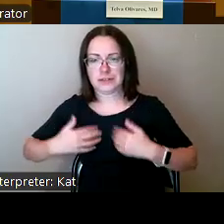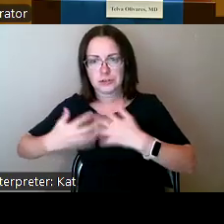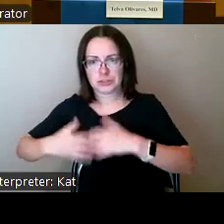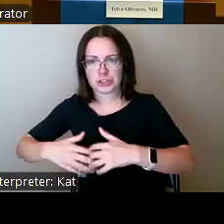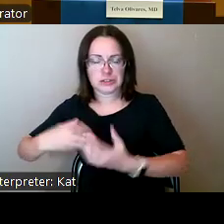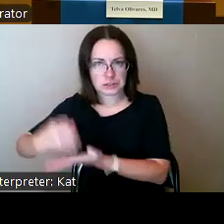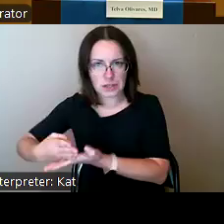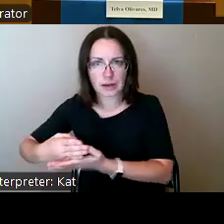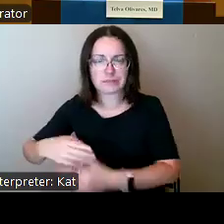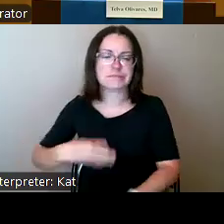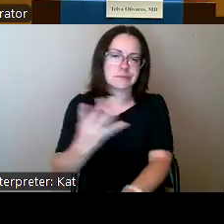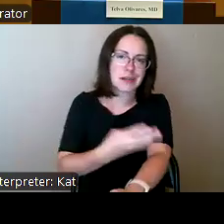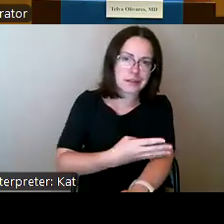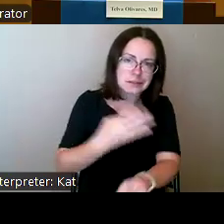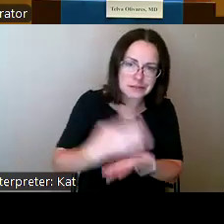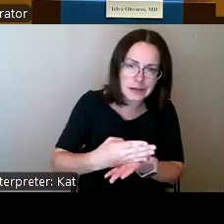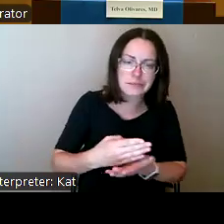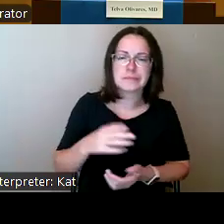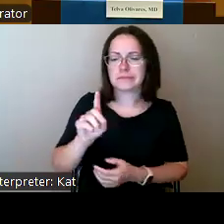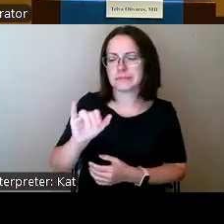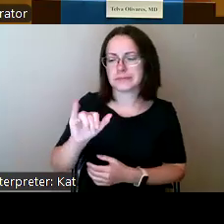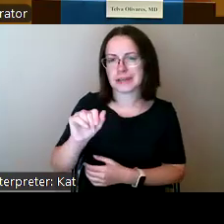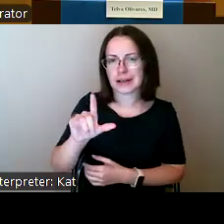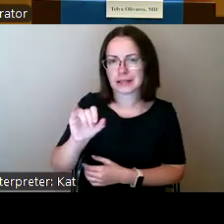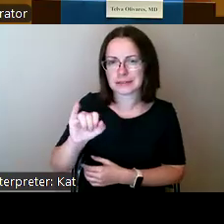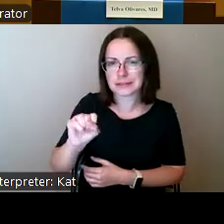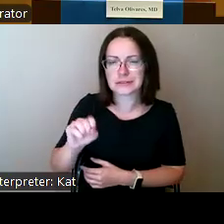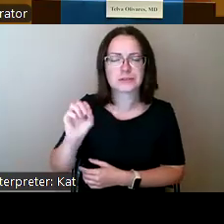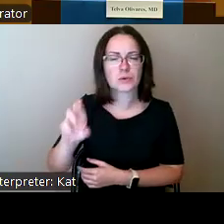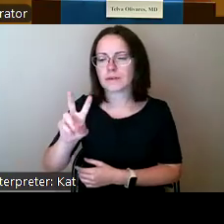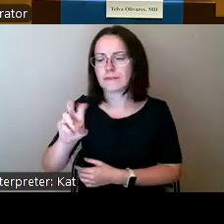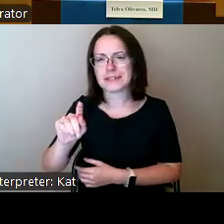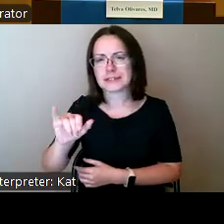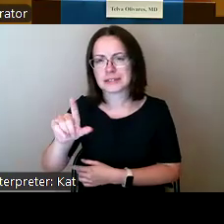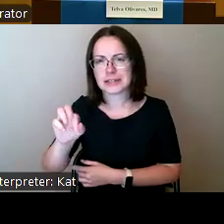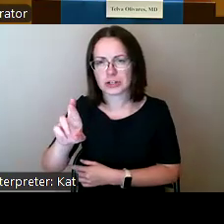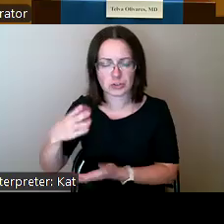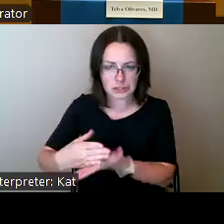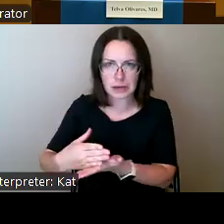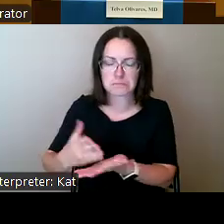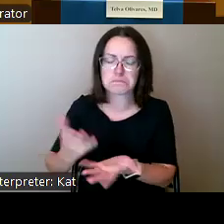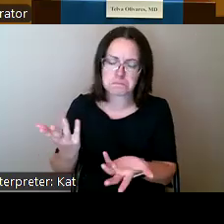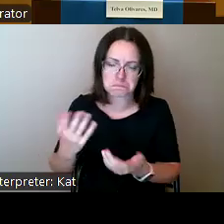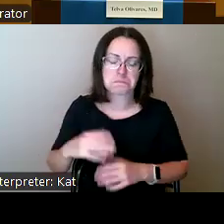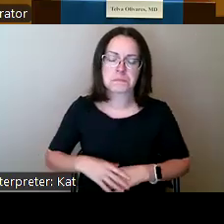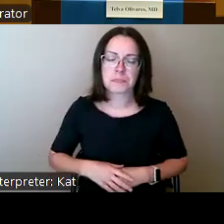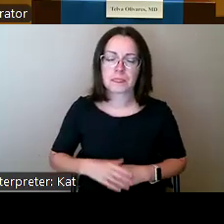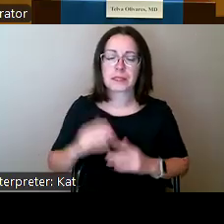diialysis. Um, and of those, a small proportion of them, as best as can be tracked, and again,